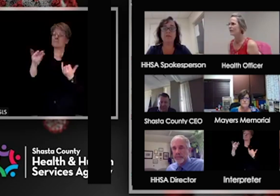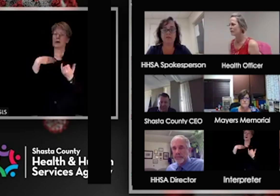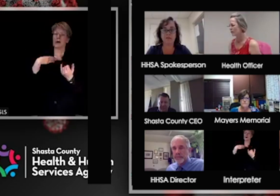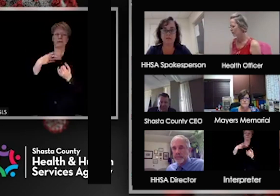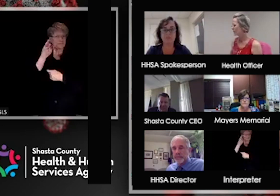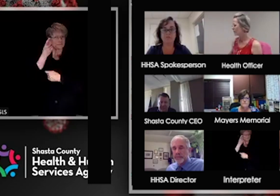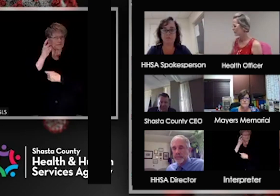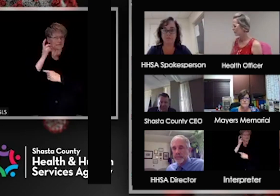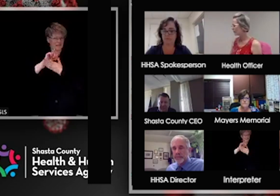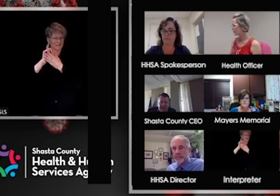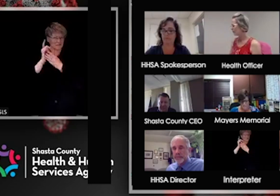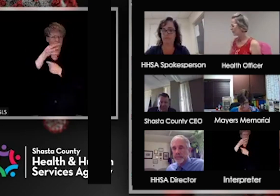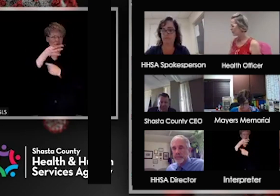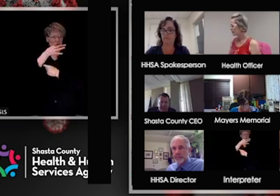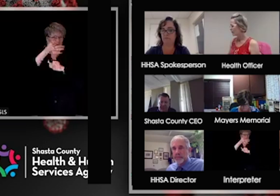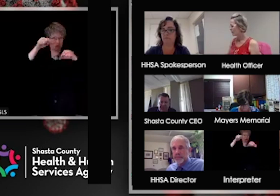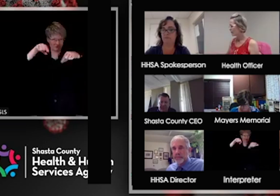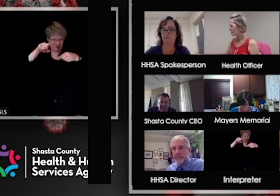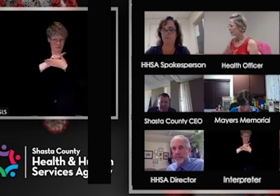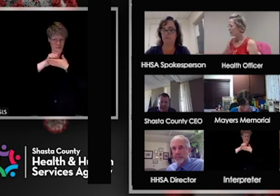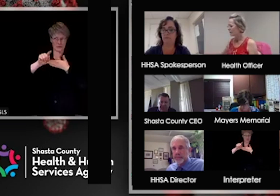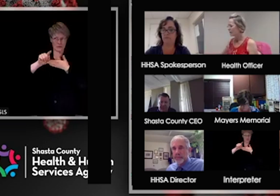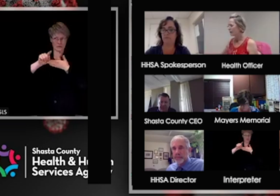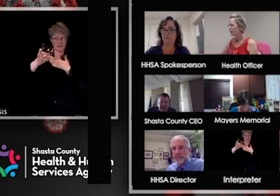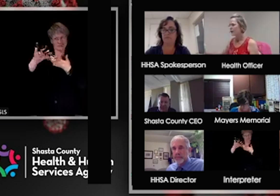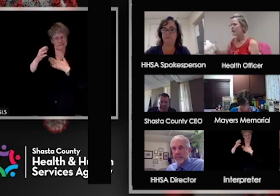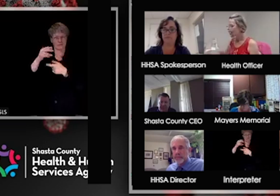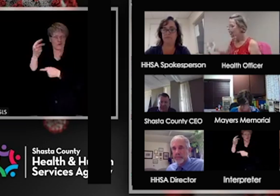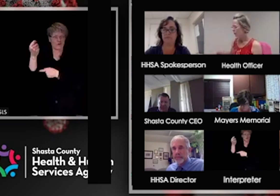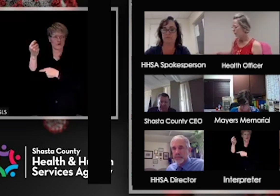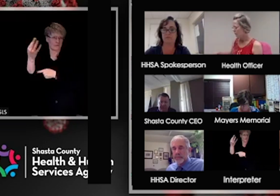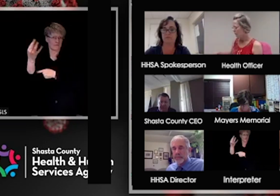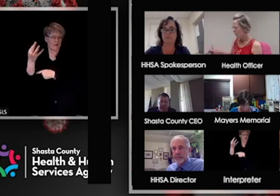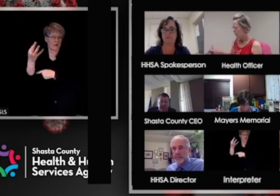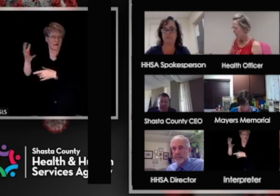So, we’ll have the ability to get results in less than ten minutes for our patient population.